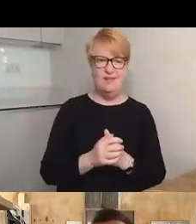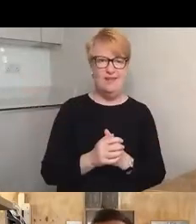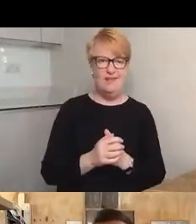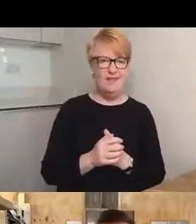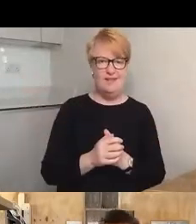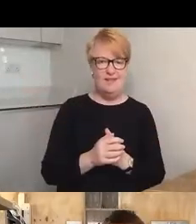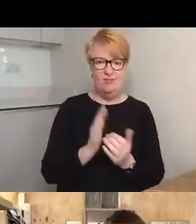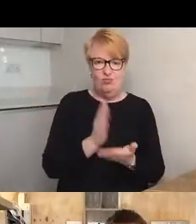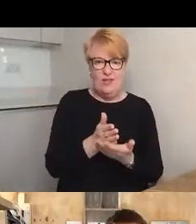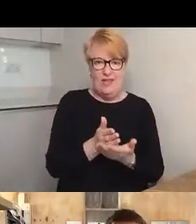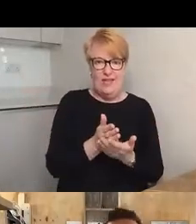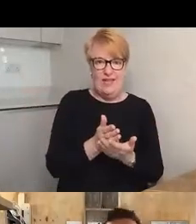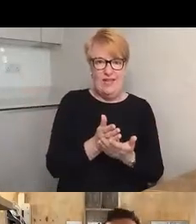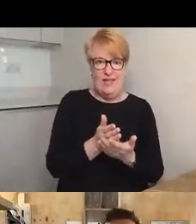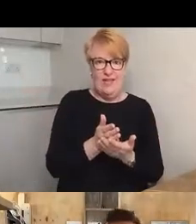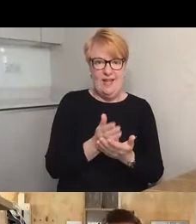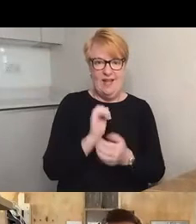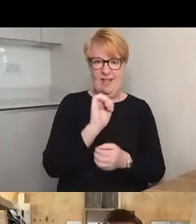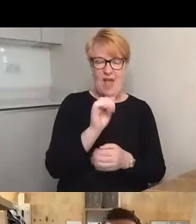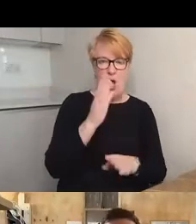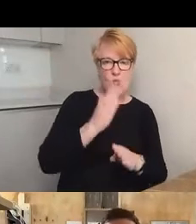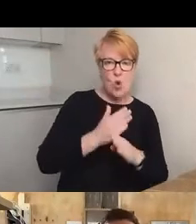and Grand Union’s work with these people in these communities